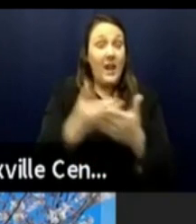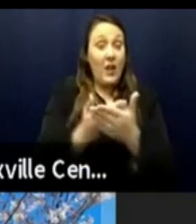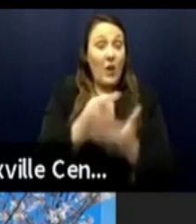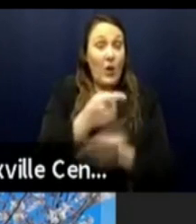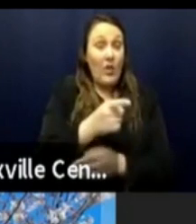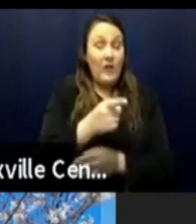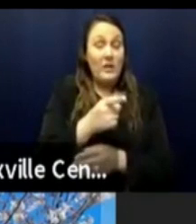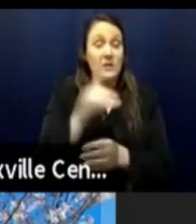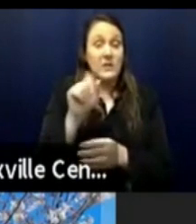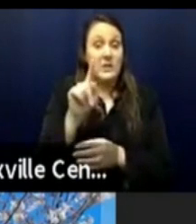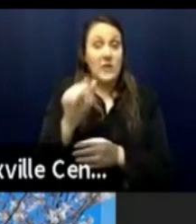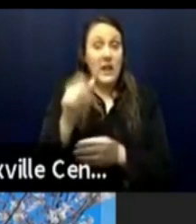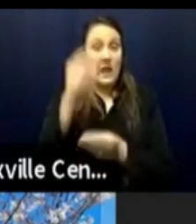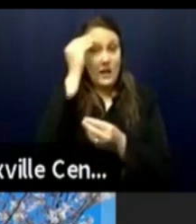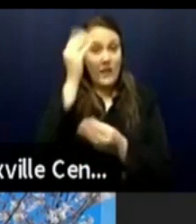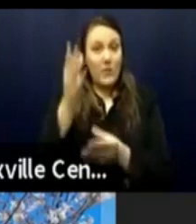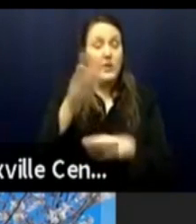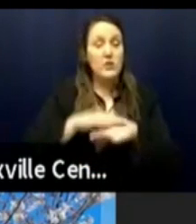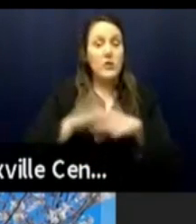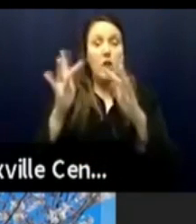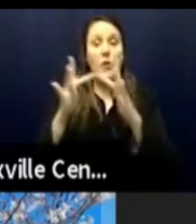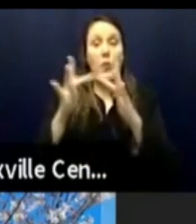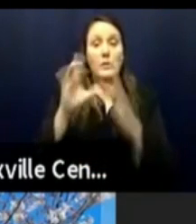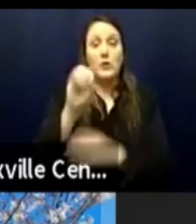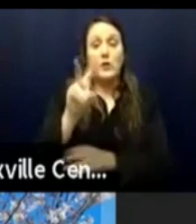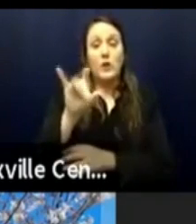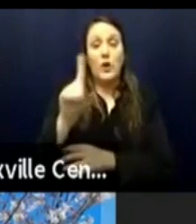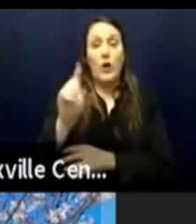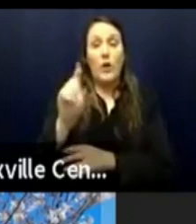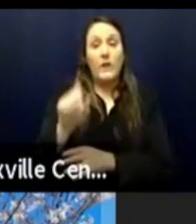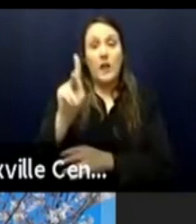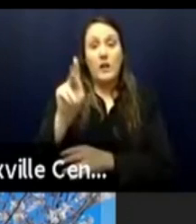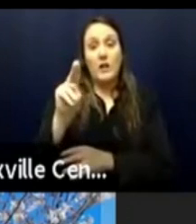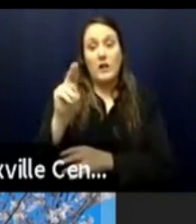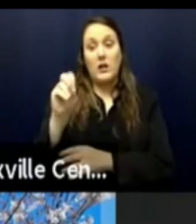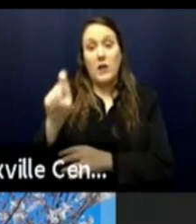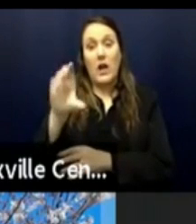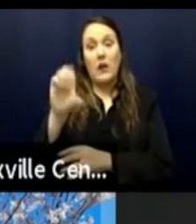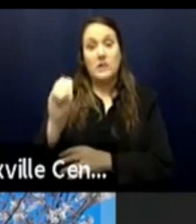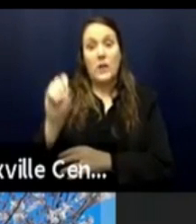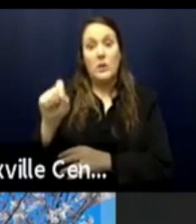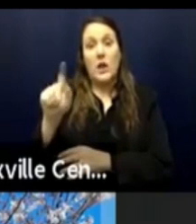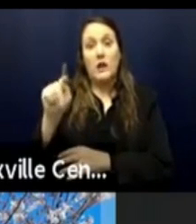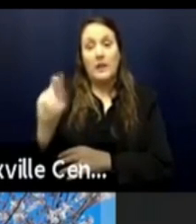WORKS -- WORSE? HOW MUCH WORSE AND AT WHAT RANGE? WE WILL NOW FLIP THE DATE AND